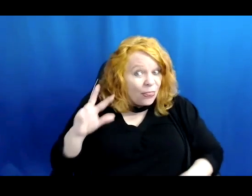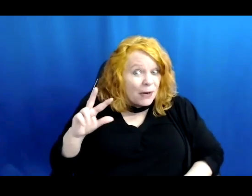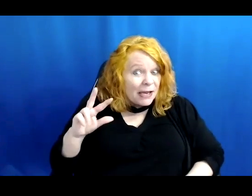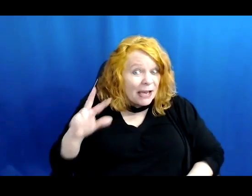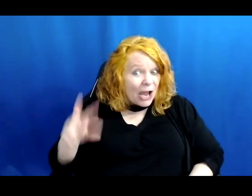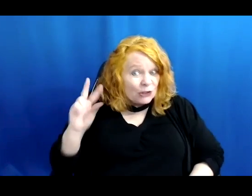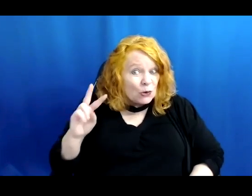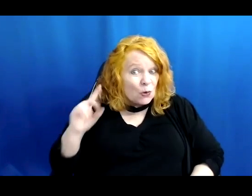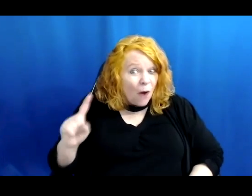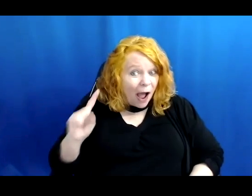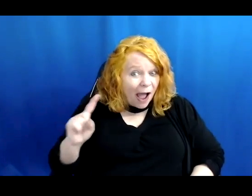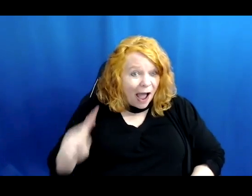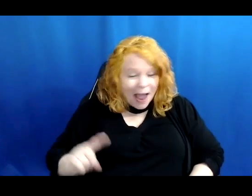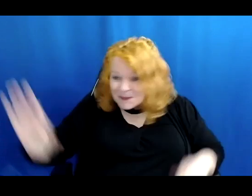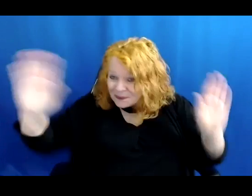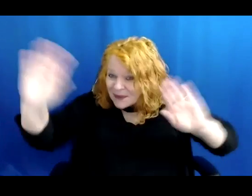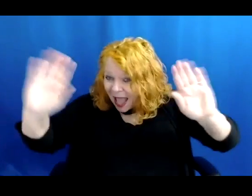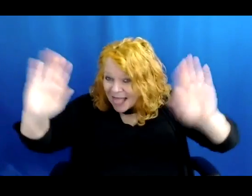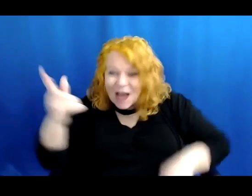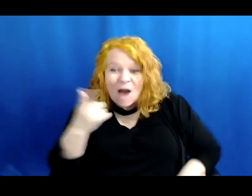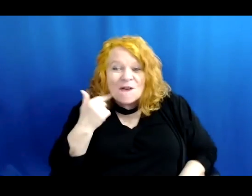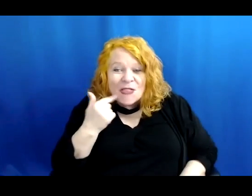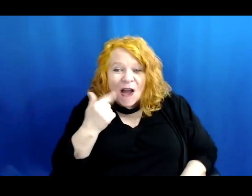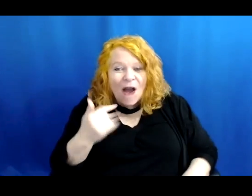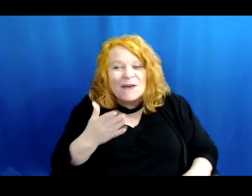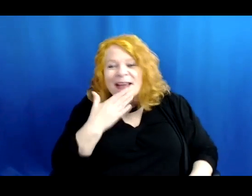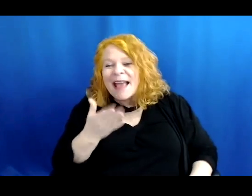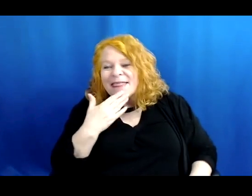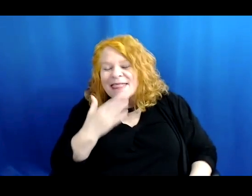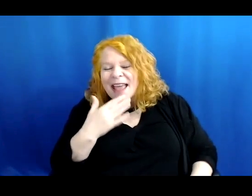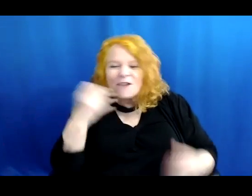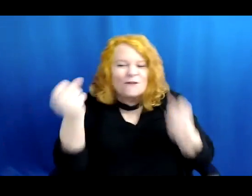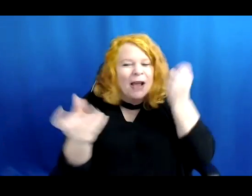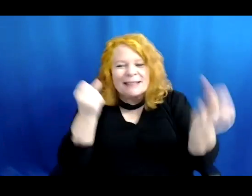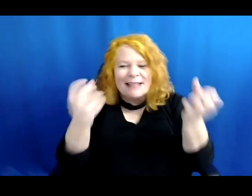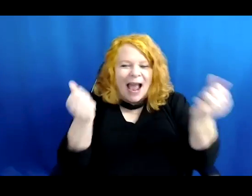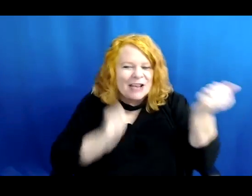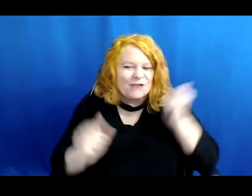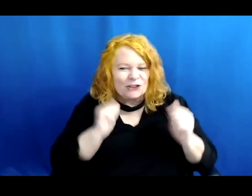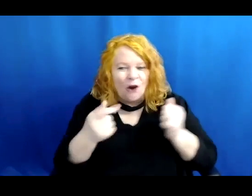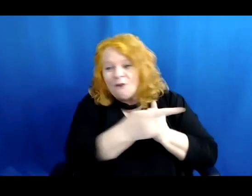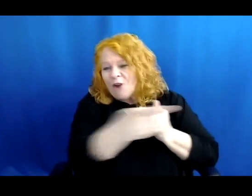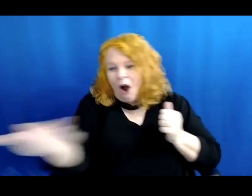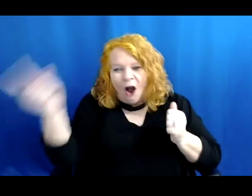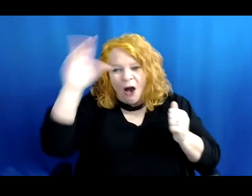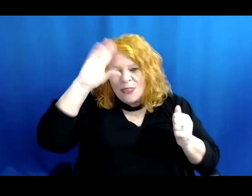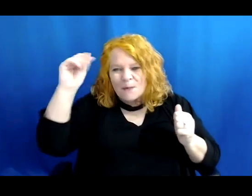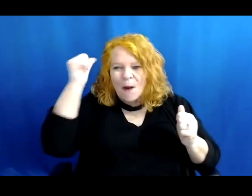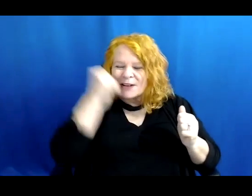Hello Lo, and thank you for signing the show for all of the boys and girls. We really appreciate